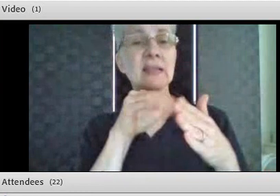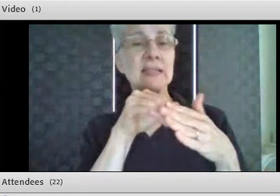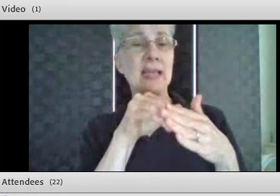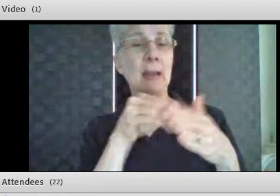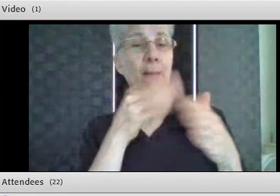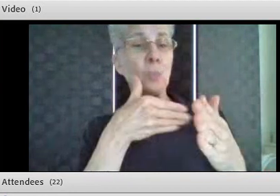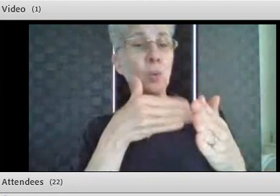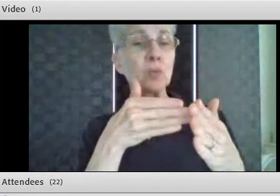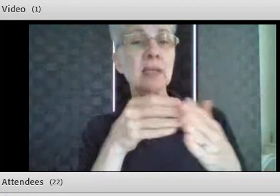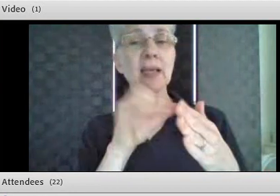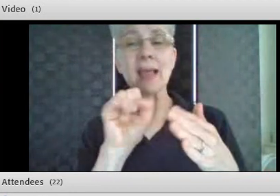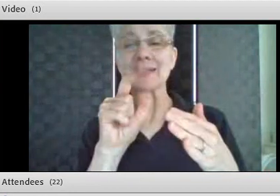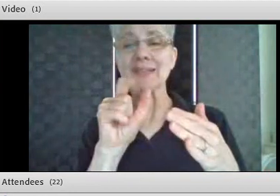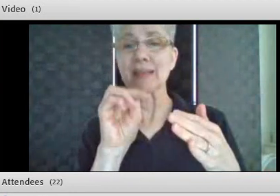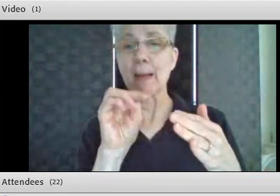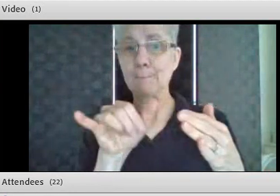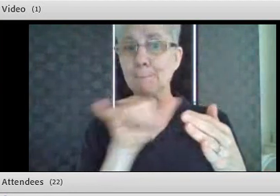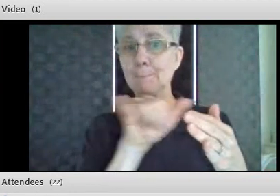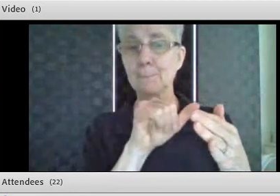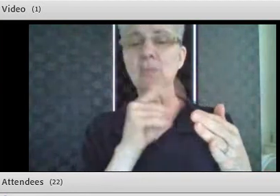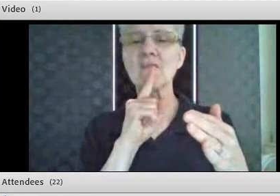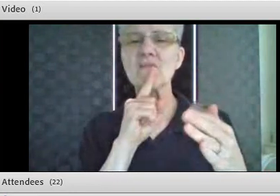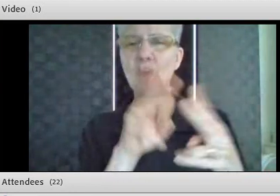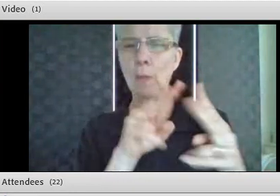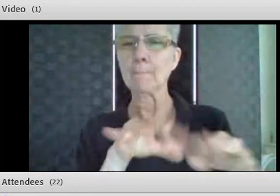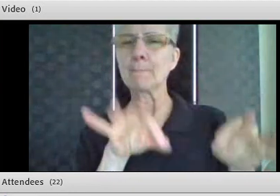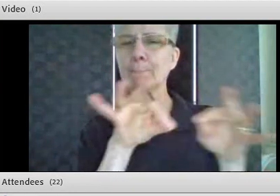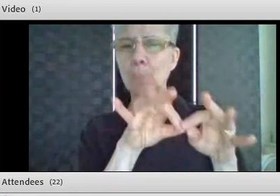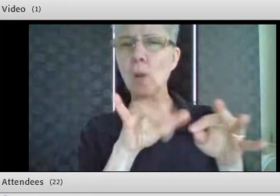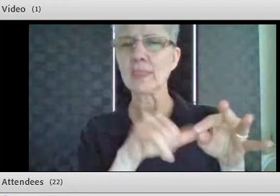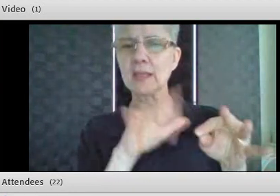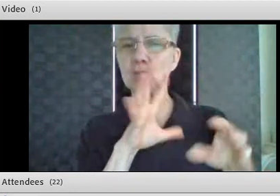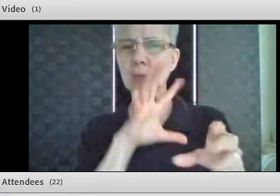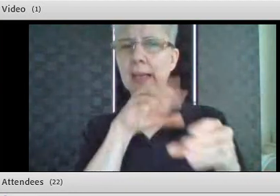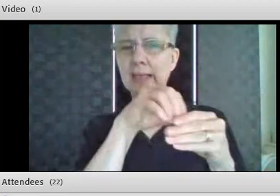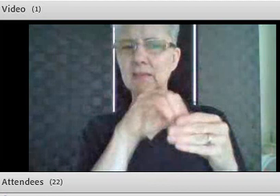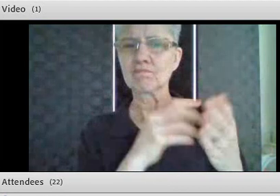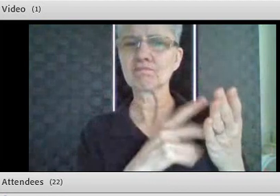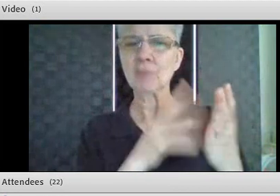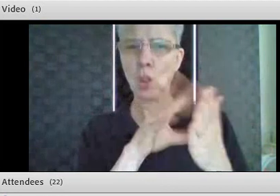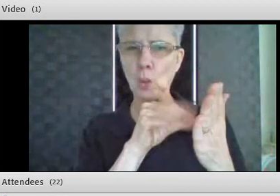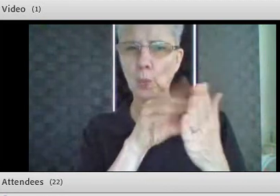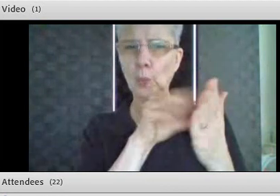within S.T.E.M. alike that is really important as you're getting into the S.T.E.A.M. content.